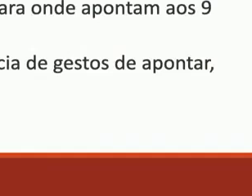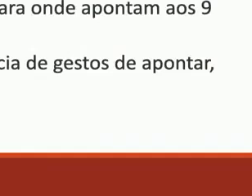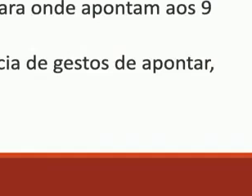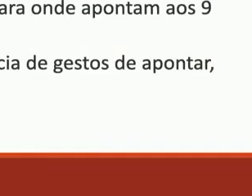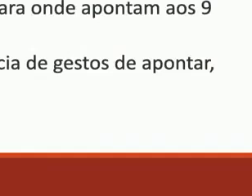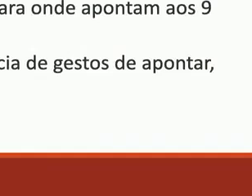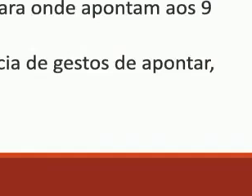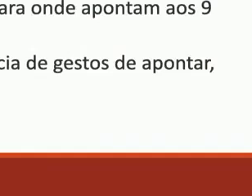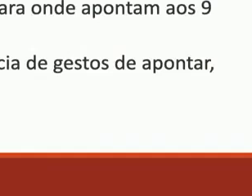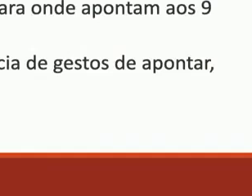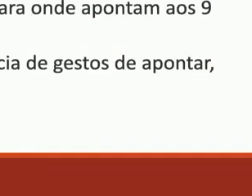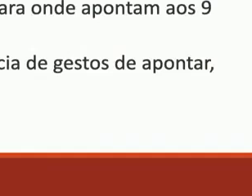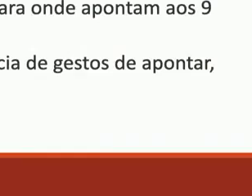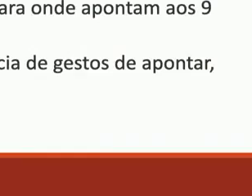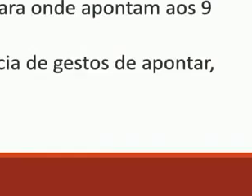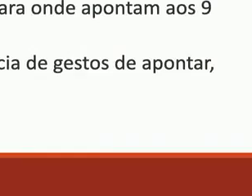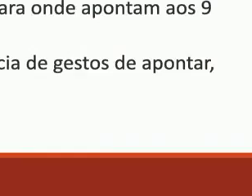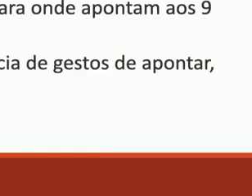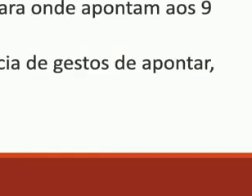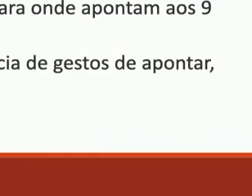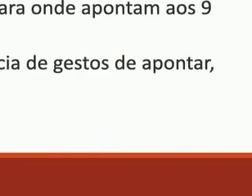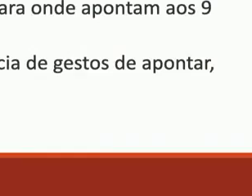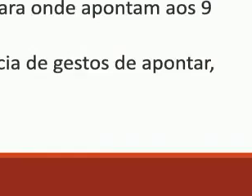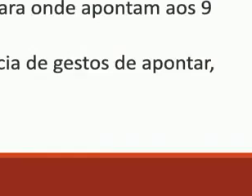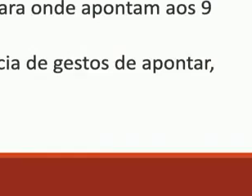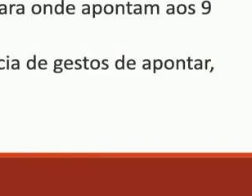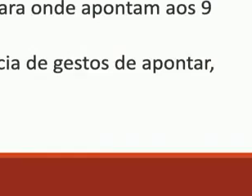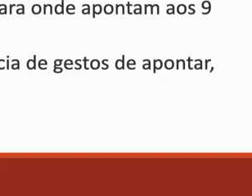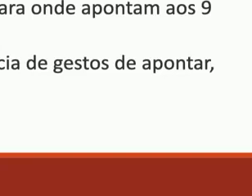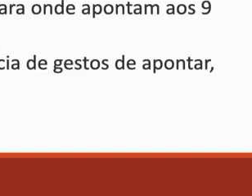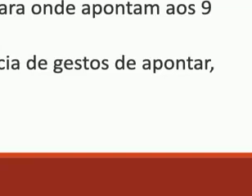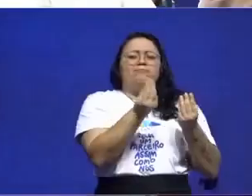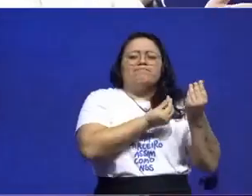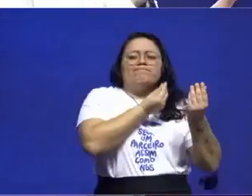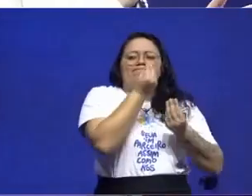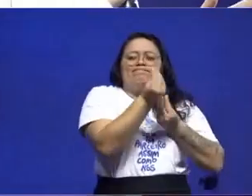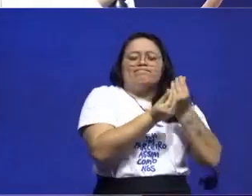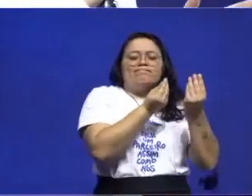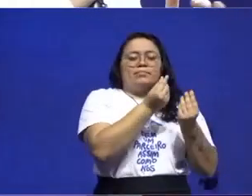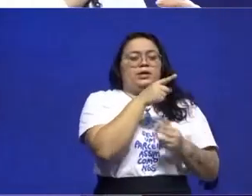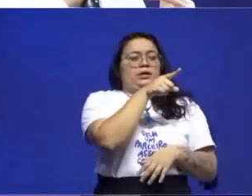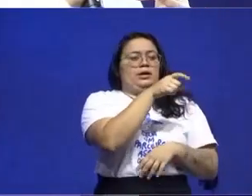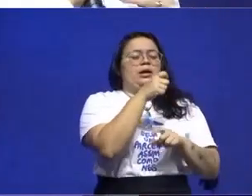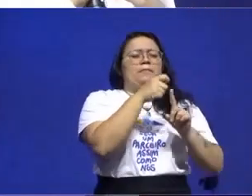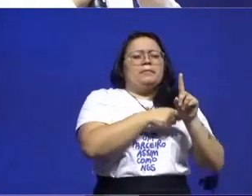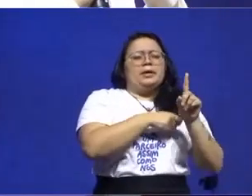we already start to see a poverty in imitation around 8 months, the child is already there to answer